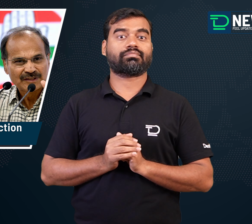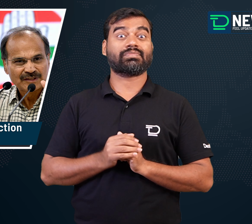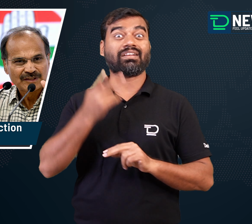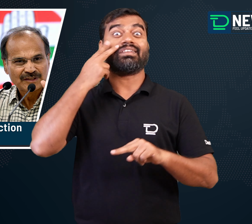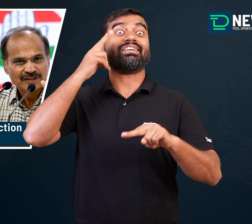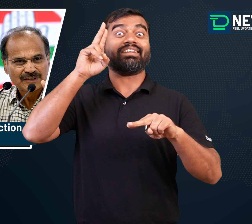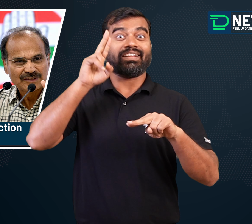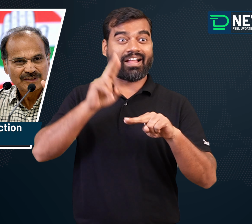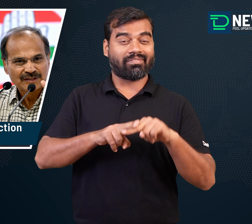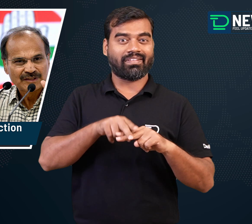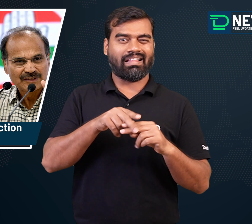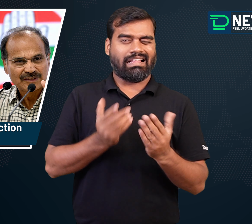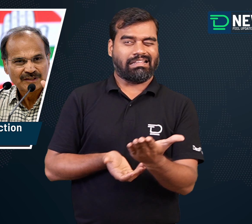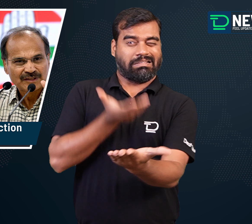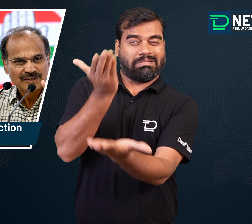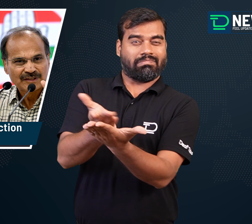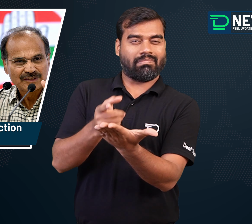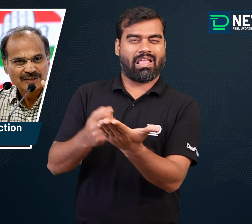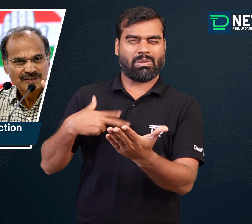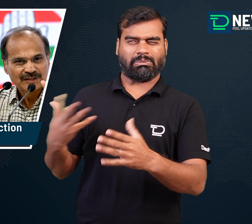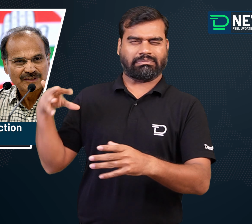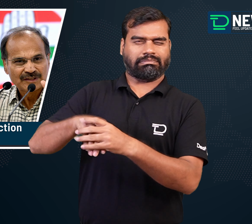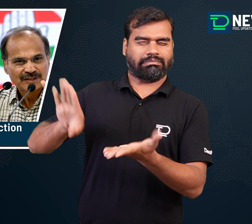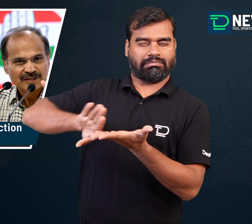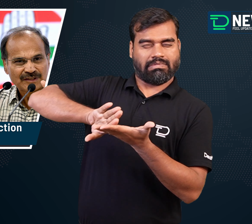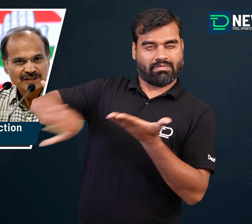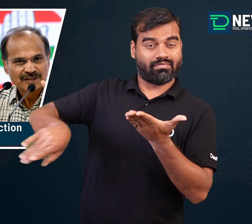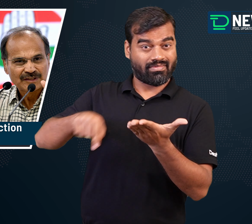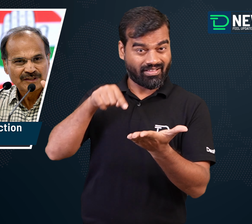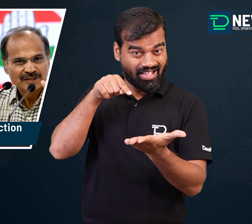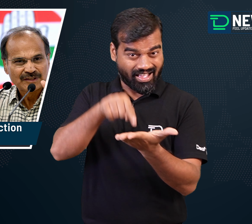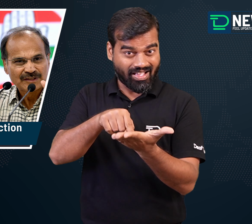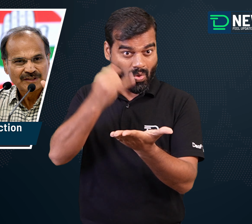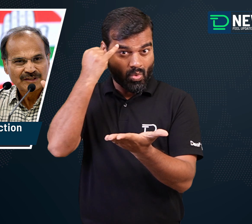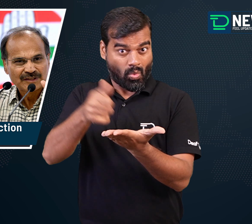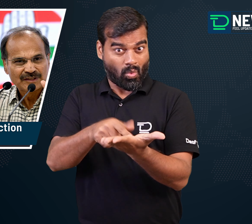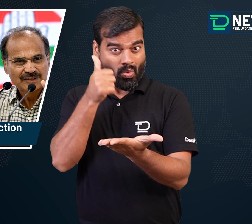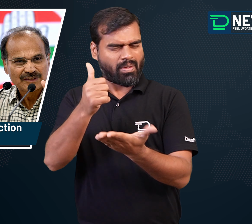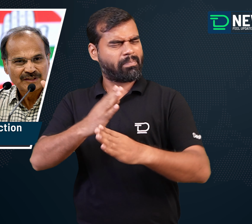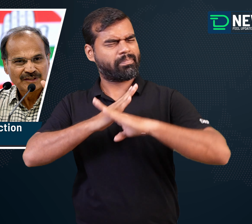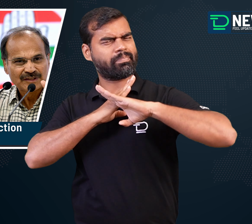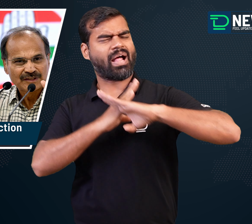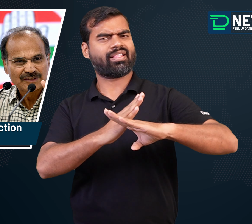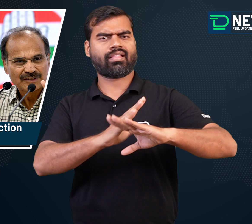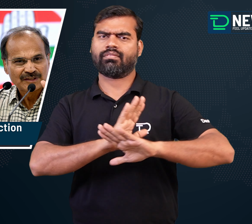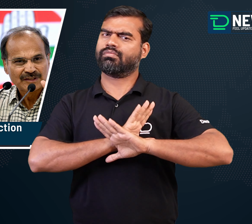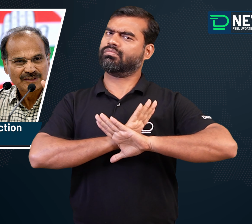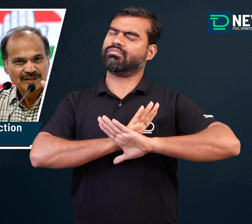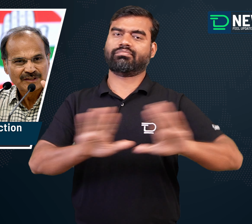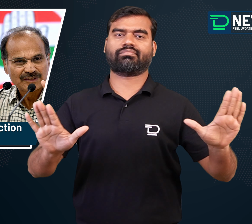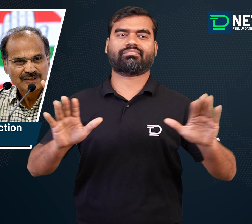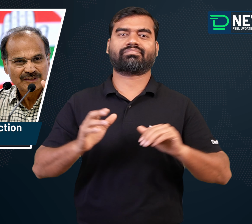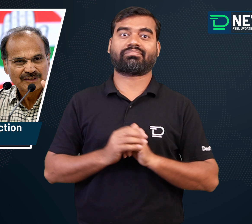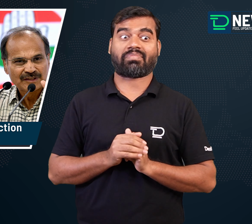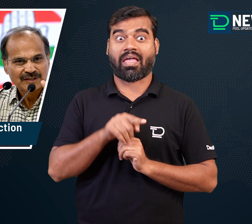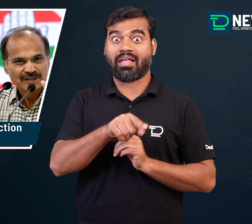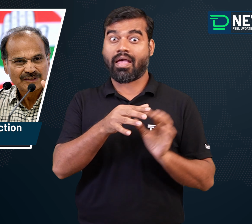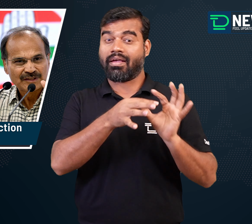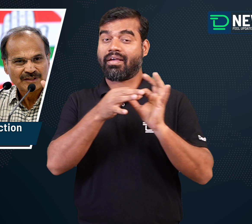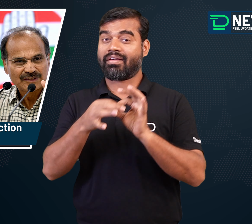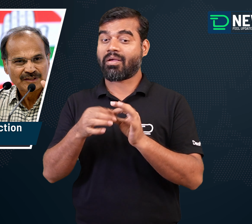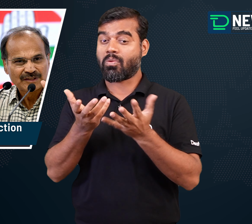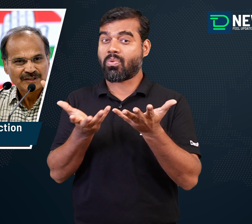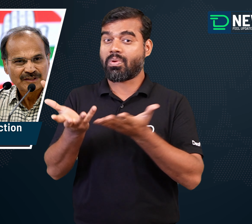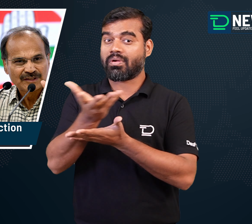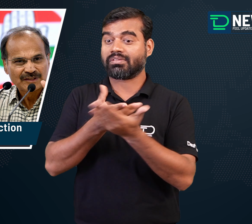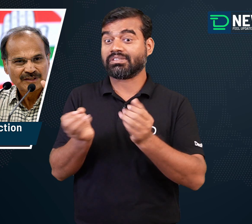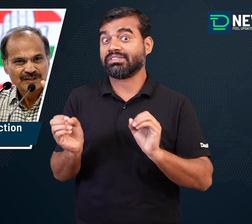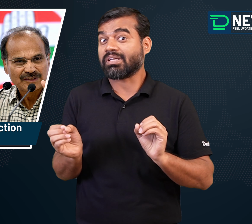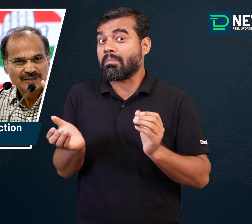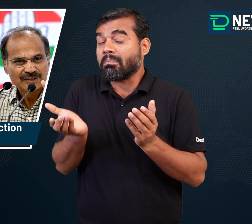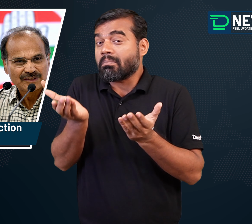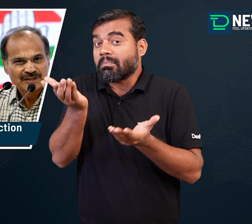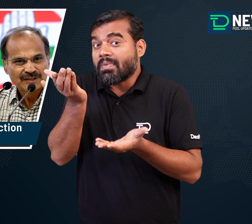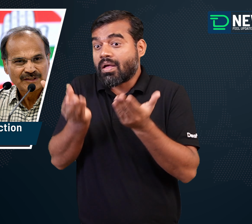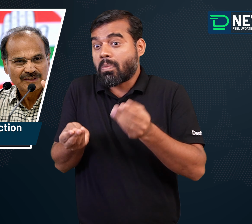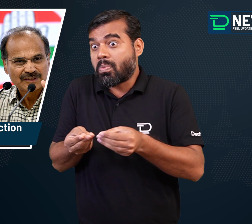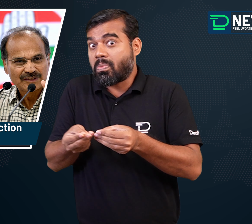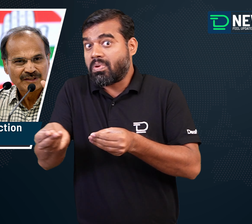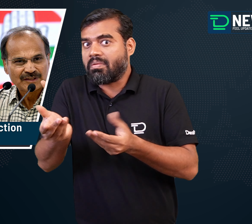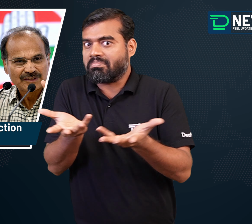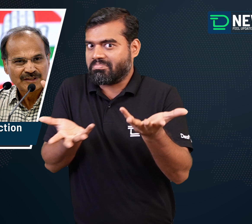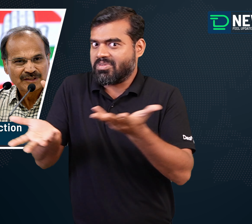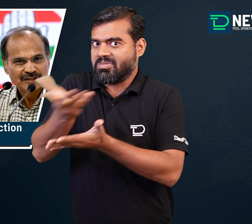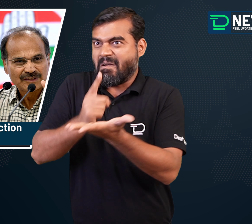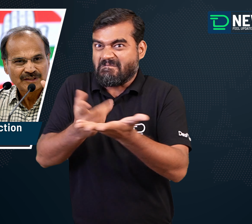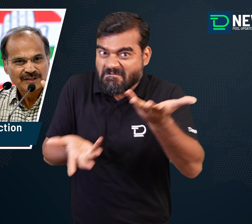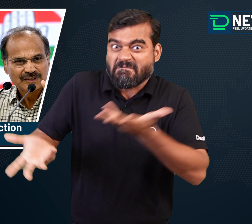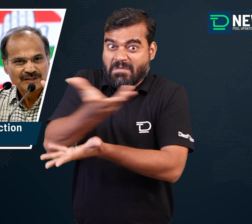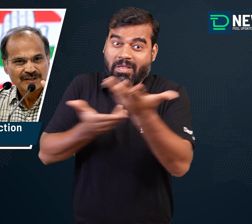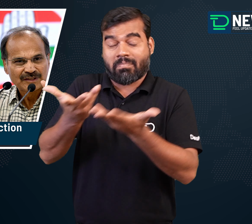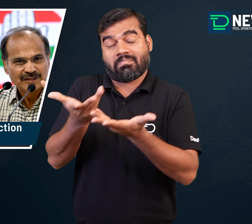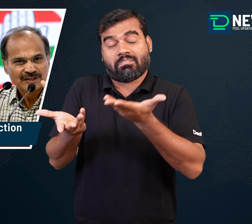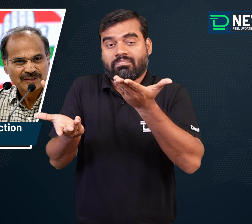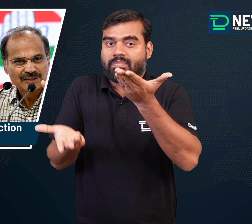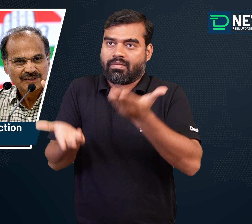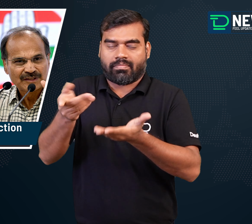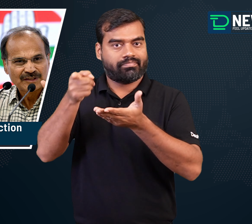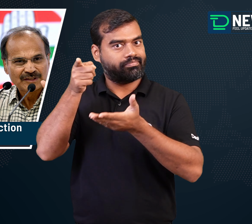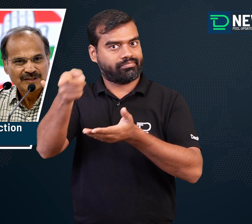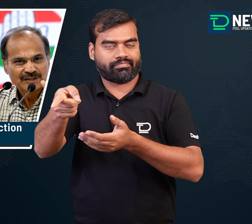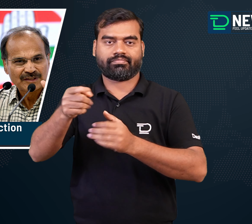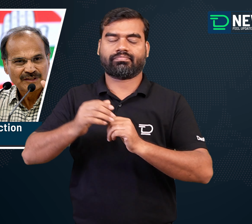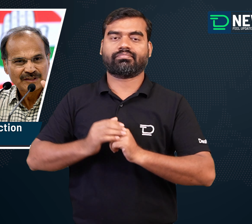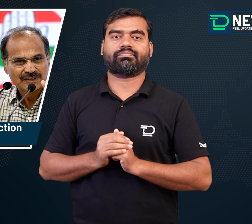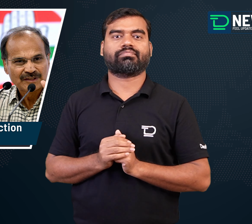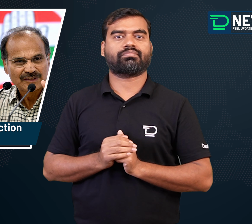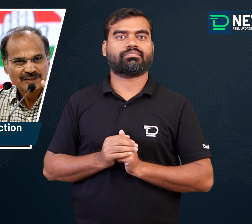If not, ban this amendment. This discussion might start soon.